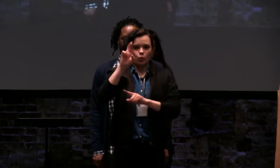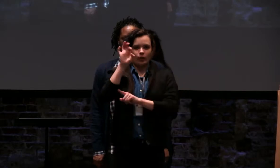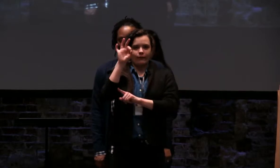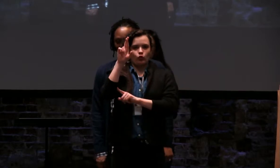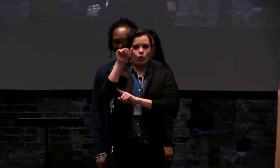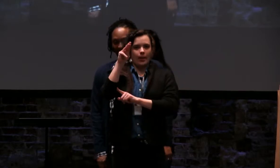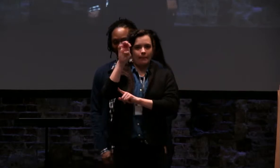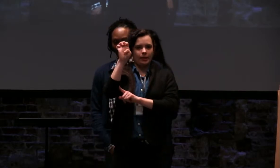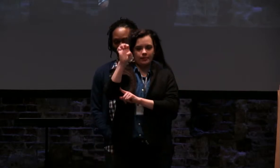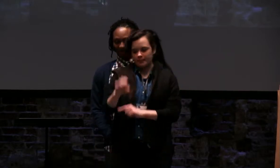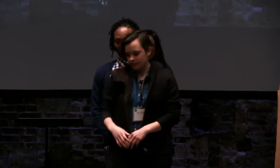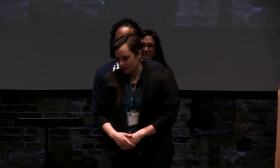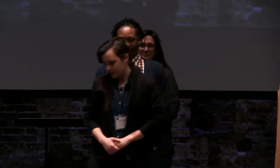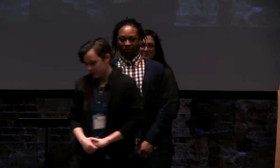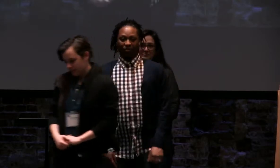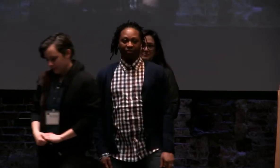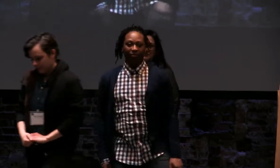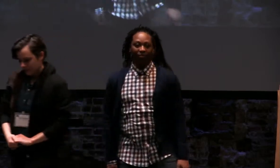The frame, reframe,